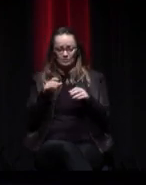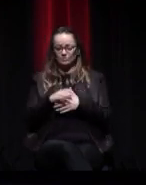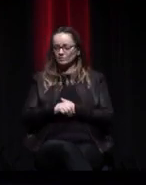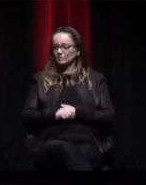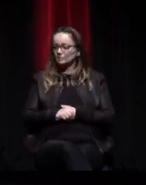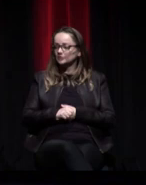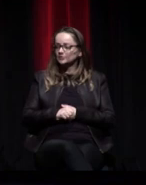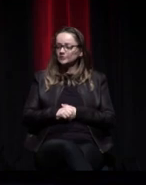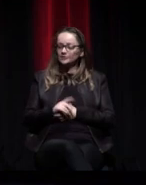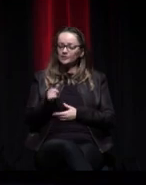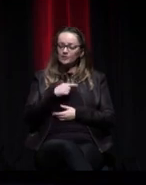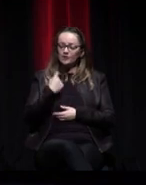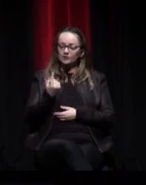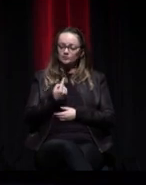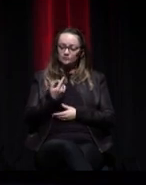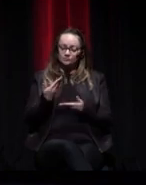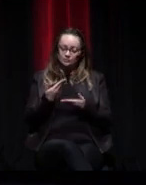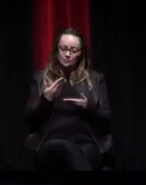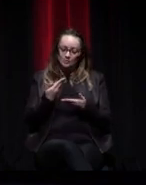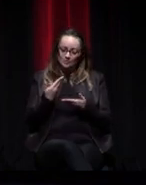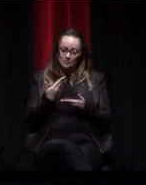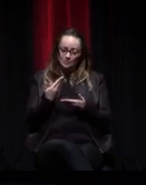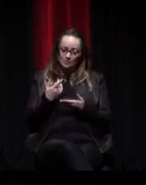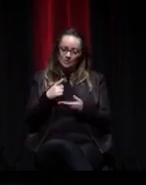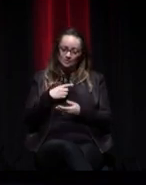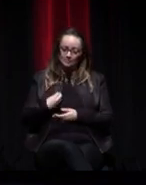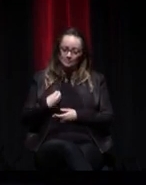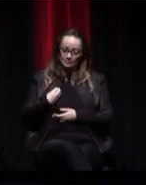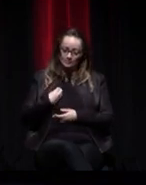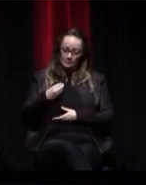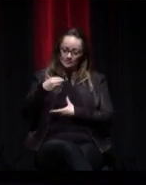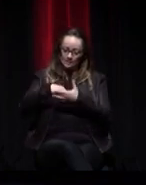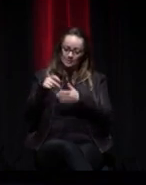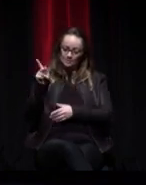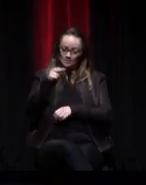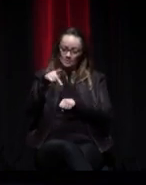we live in a country and in a political culture